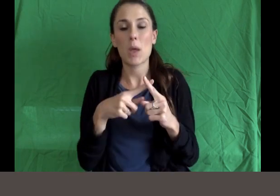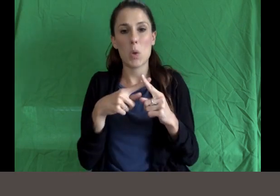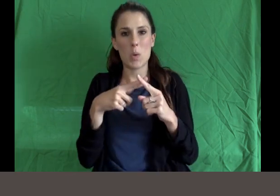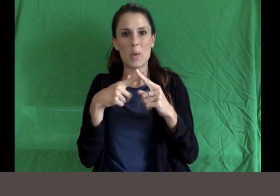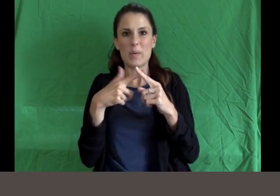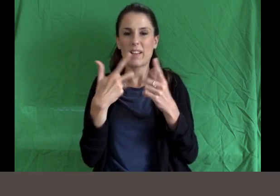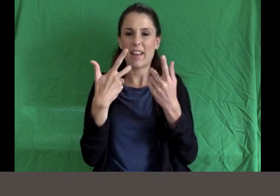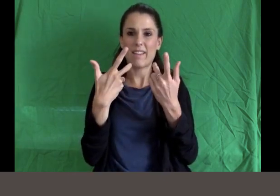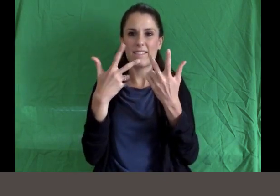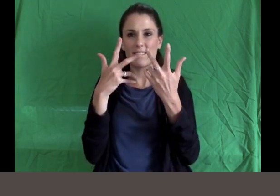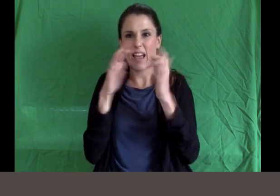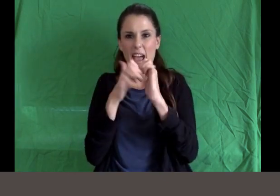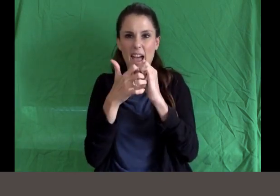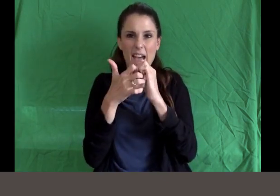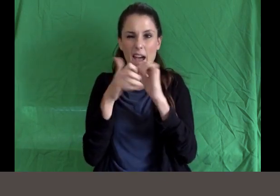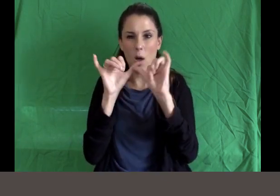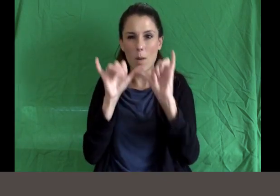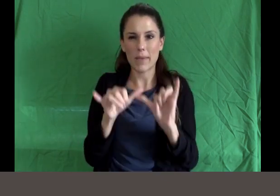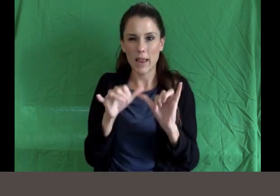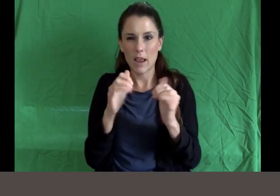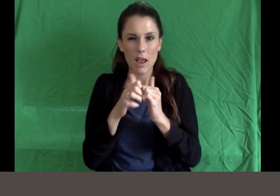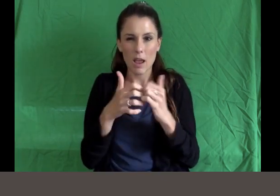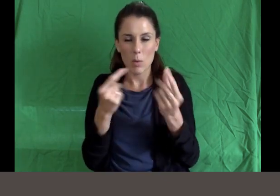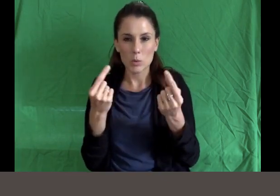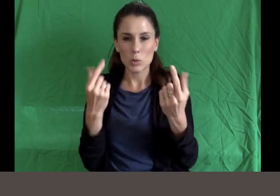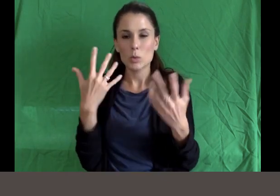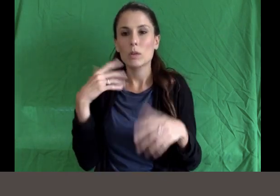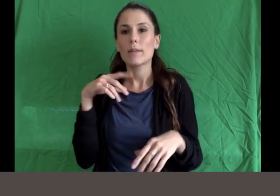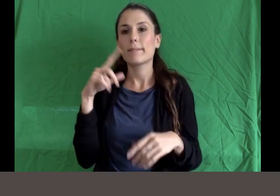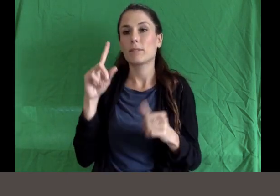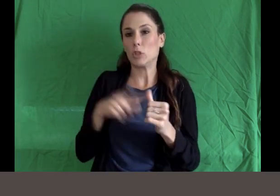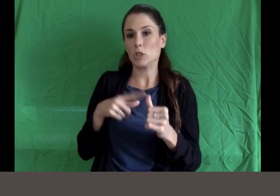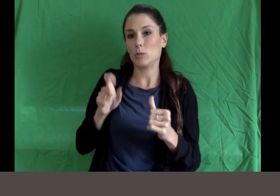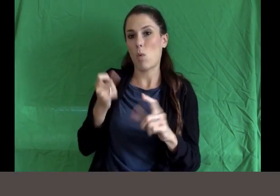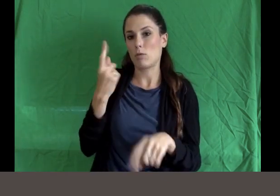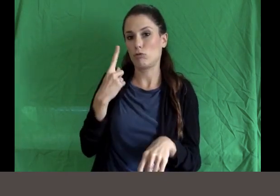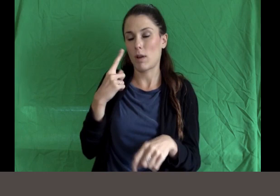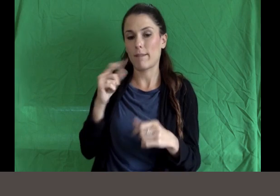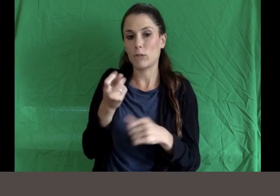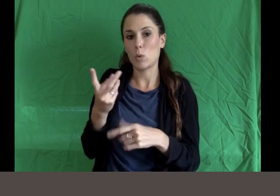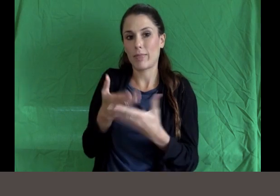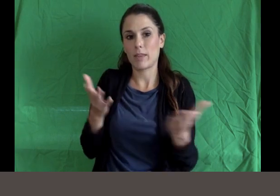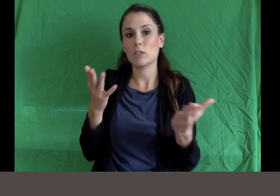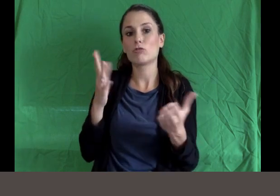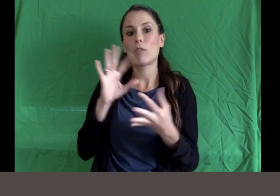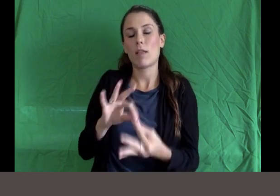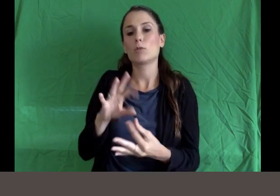we do this well we first need to understand a couple of things about Matplotlib the first